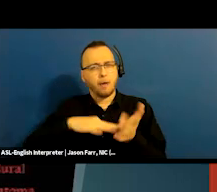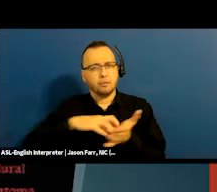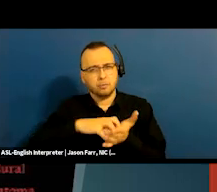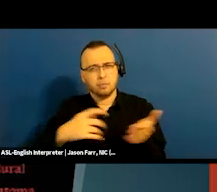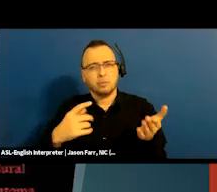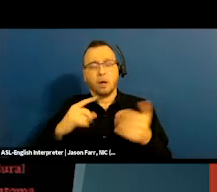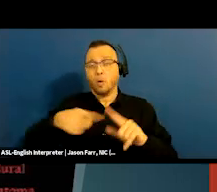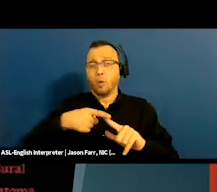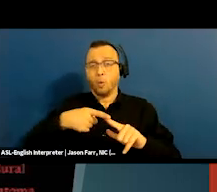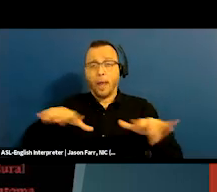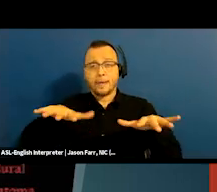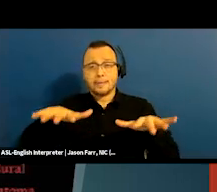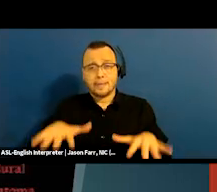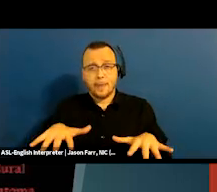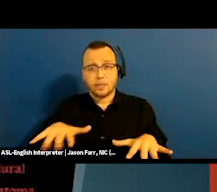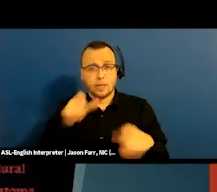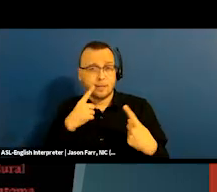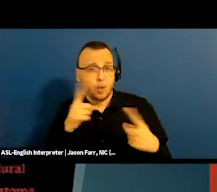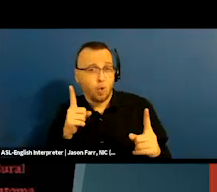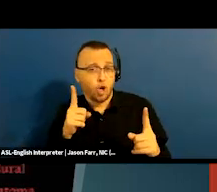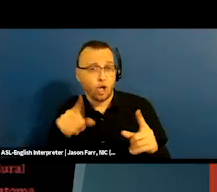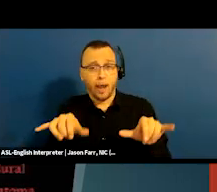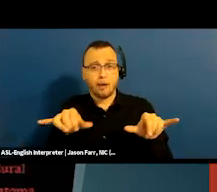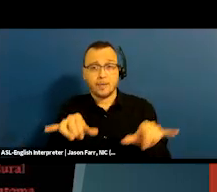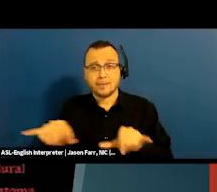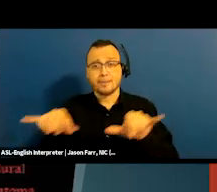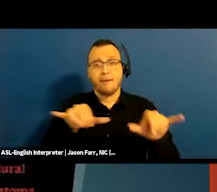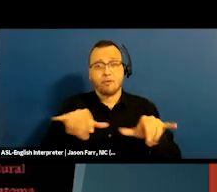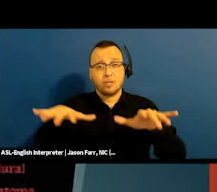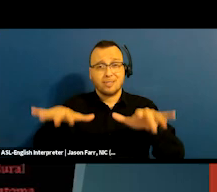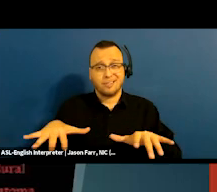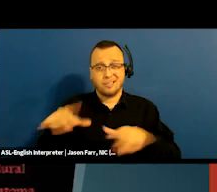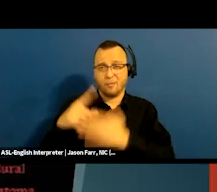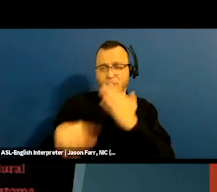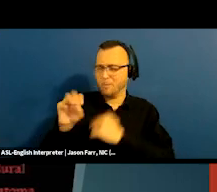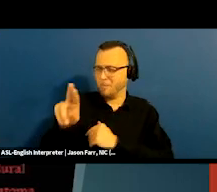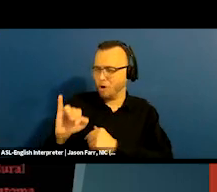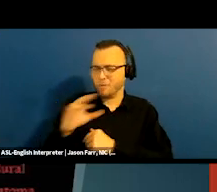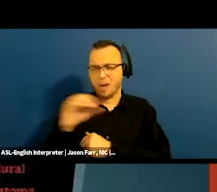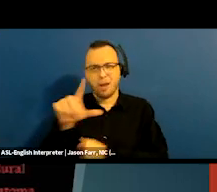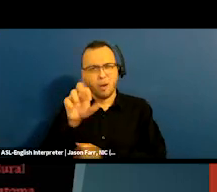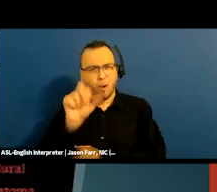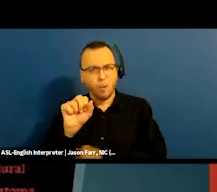He has to go immediately to the operating room to basically take out this blood. And he actually did. He did very, very well as a matter of fact.